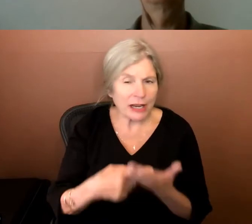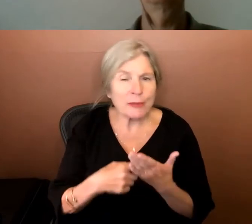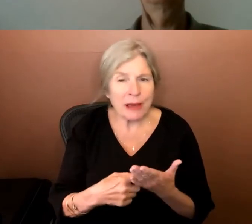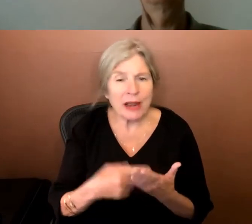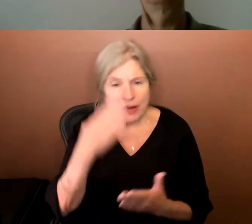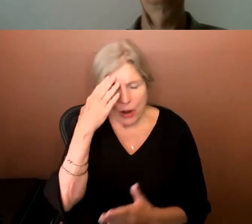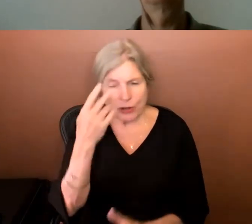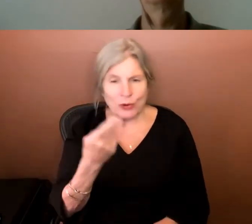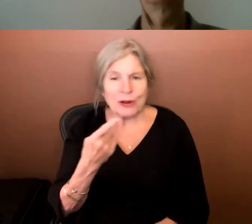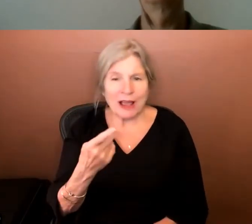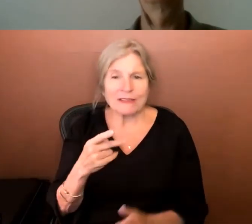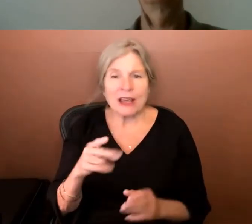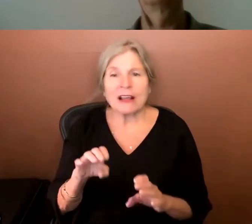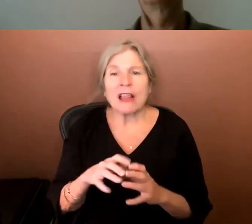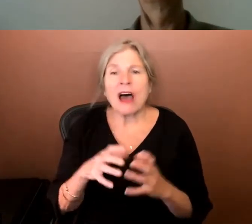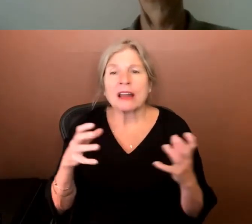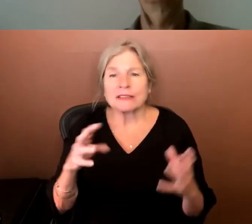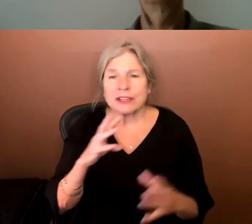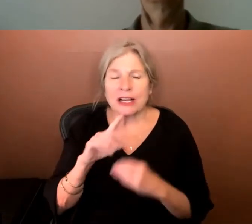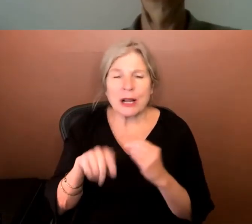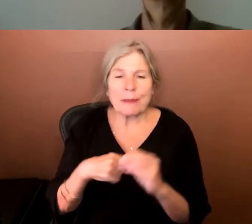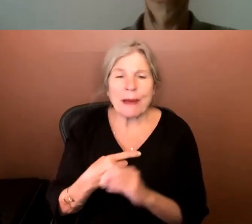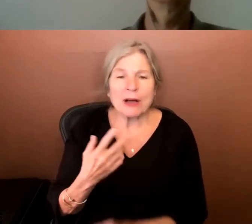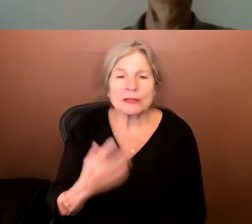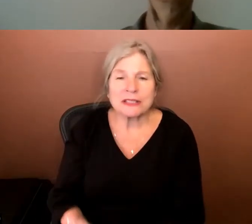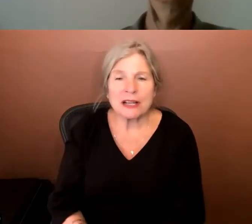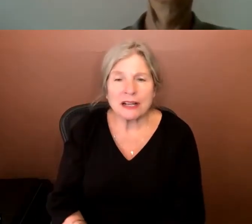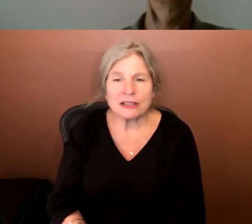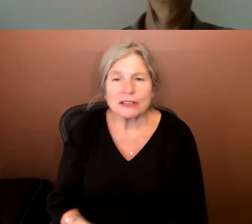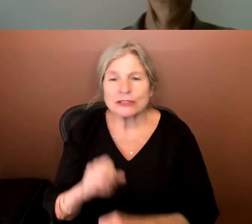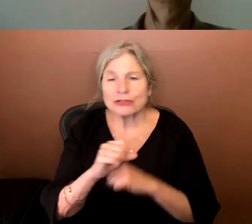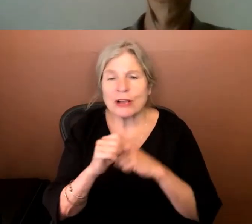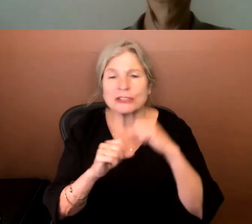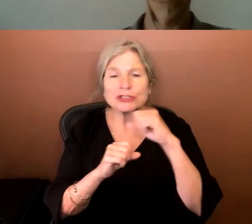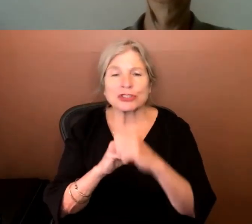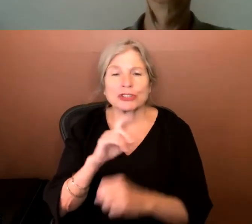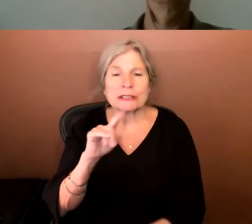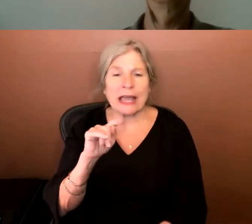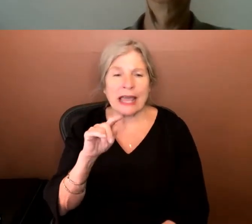I have done a lot of talking about structured data. And how to